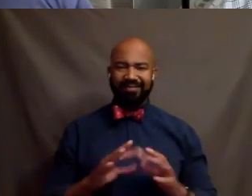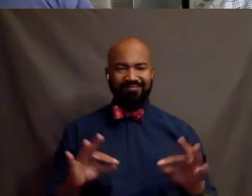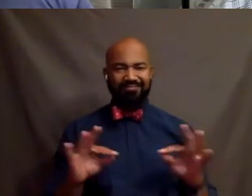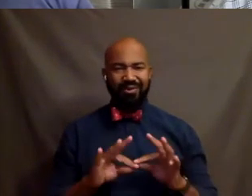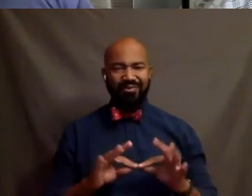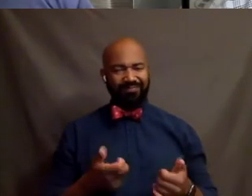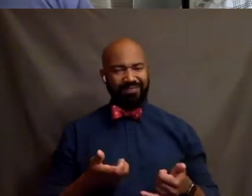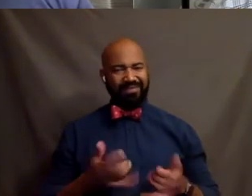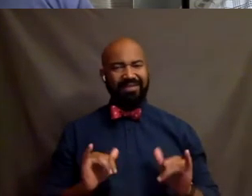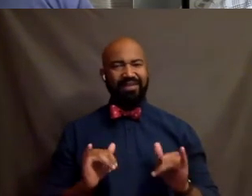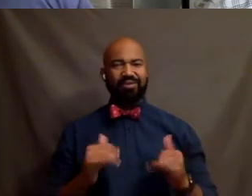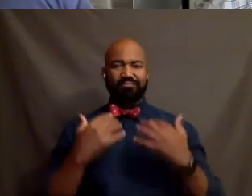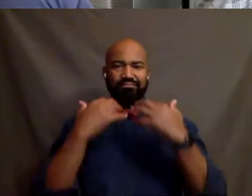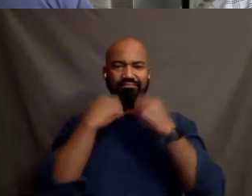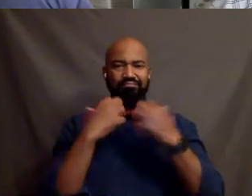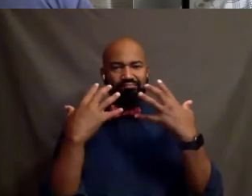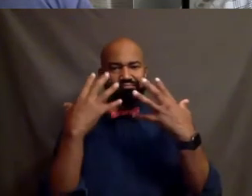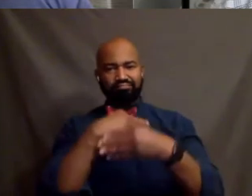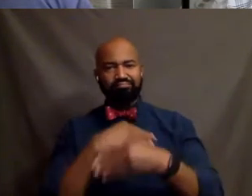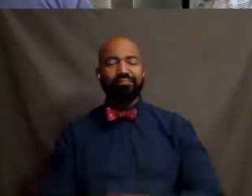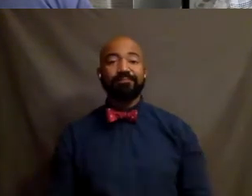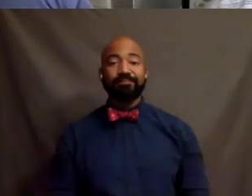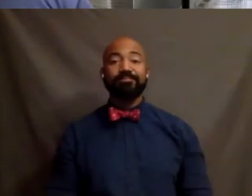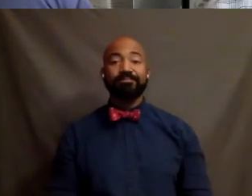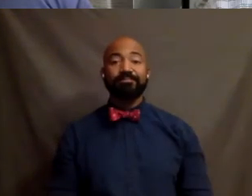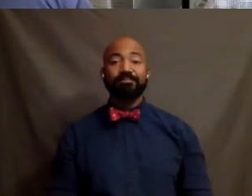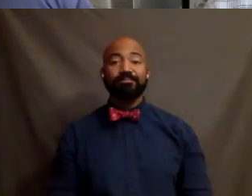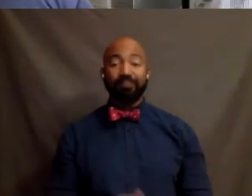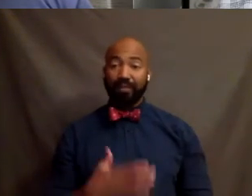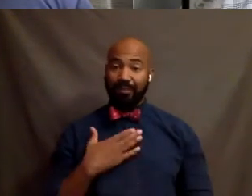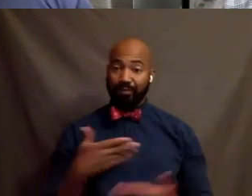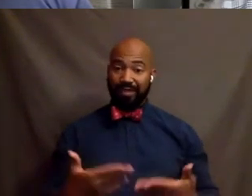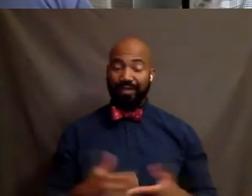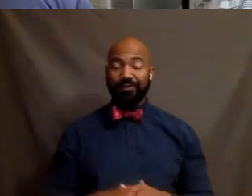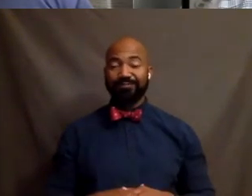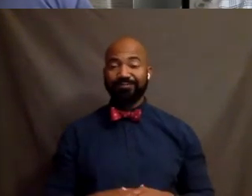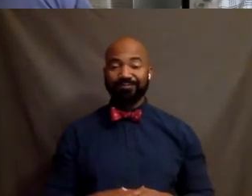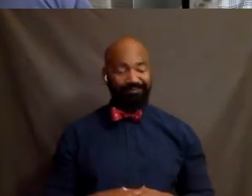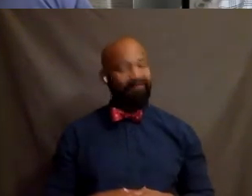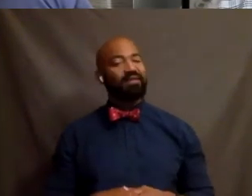Yeah, and I'm really grateful that folks are here too, that have some of those struggles with what's going on in our world.